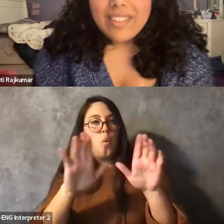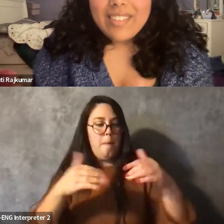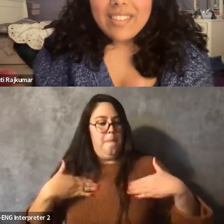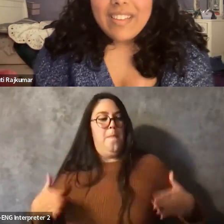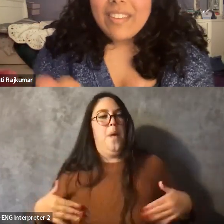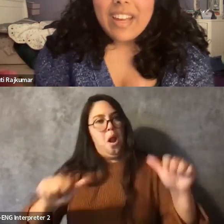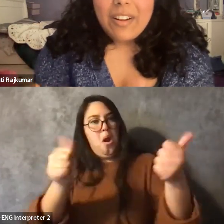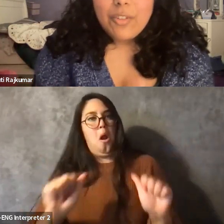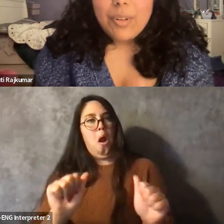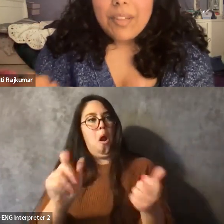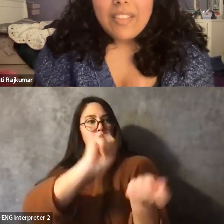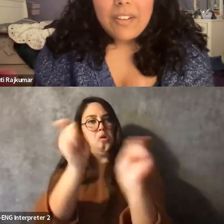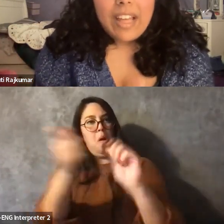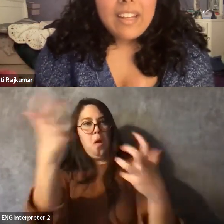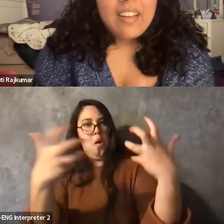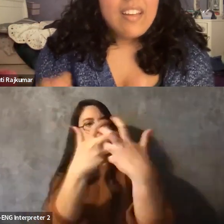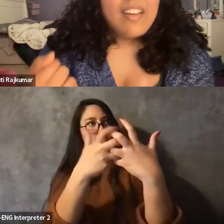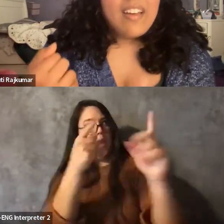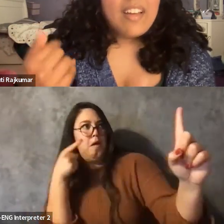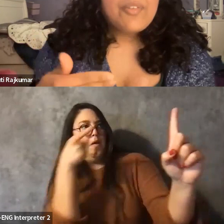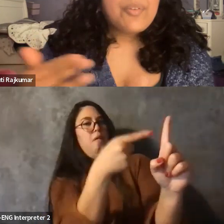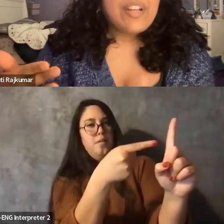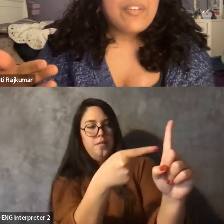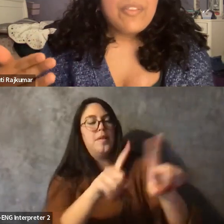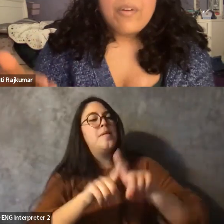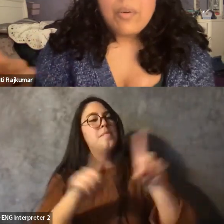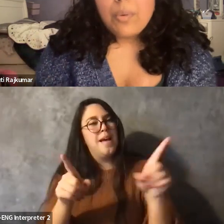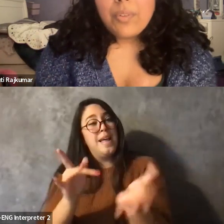voices in the care and treatment that they're getting and also center their goals,